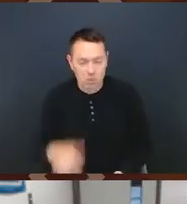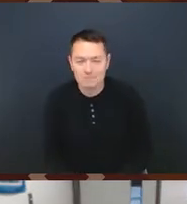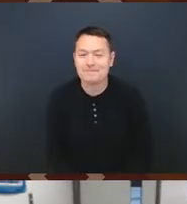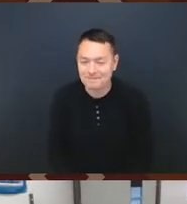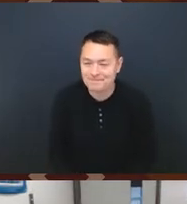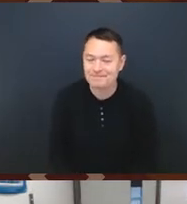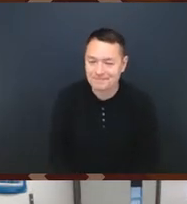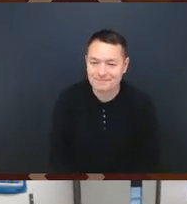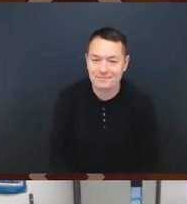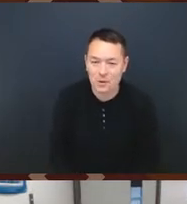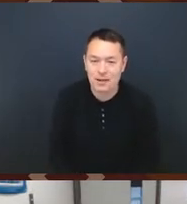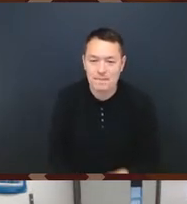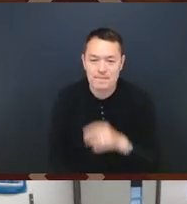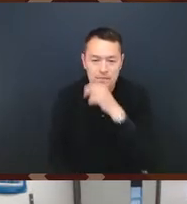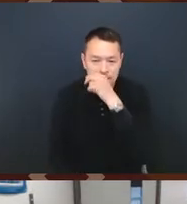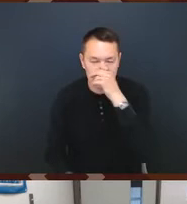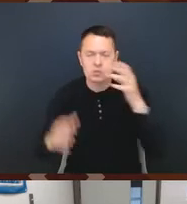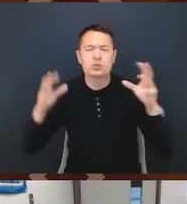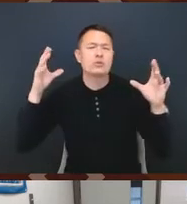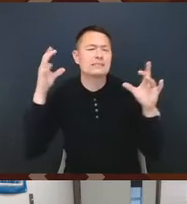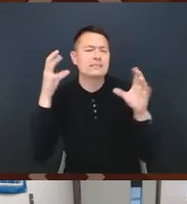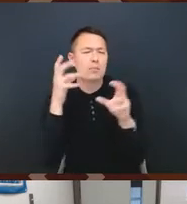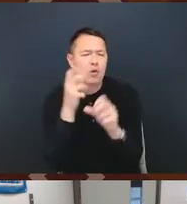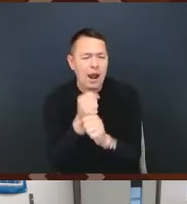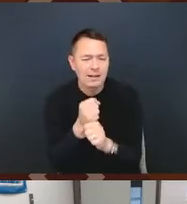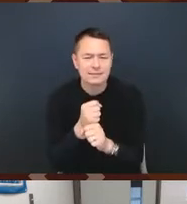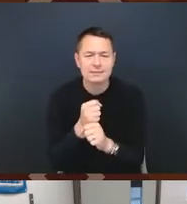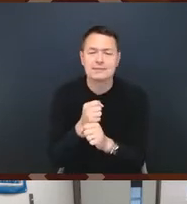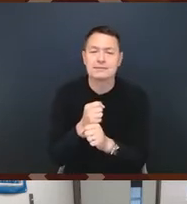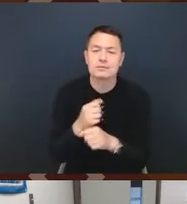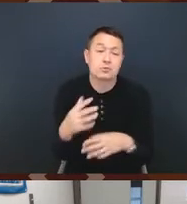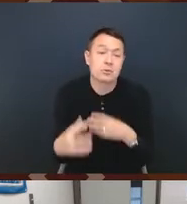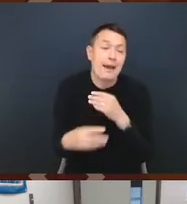So to summarize or to to add on this, actually,